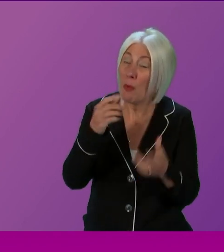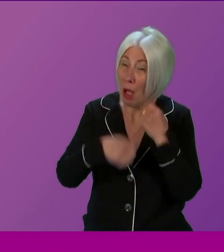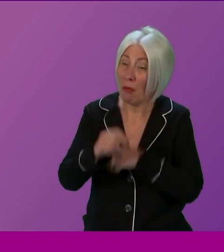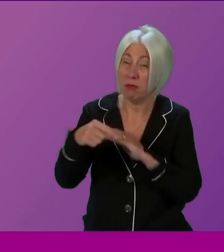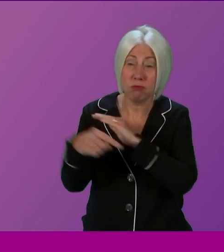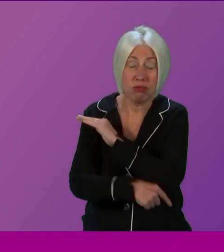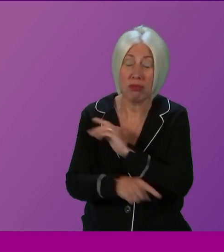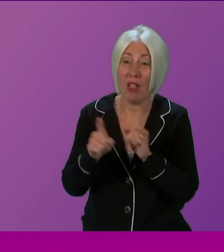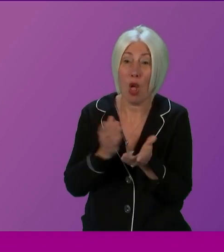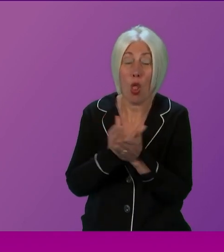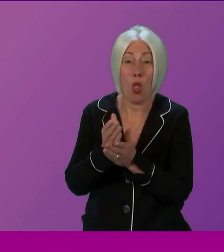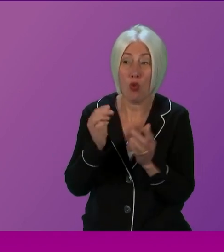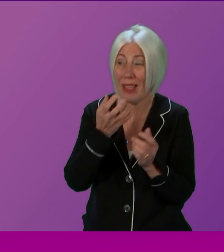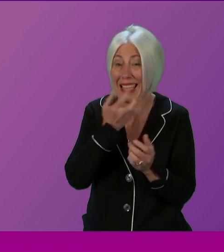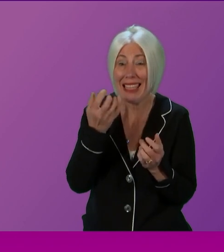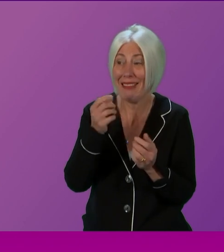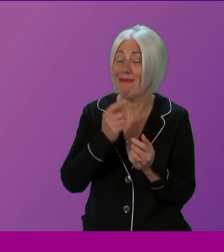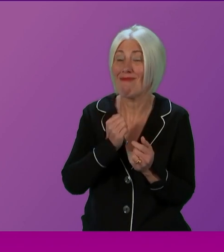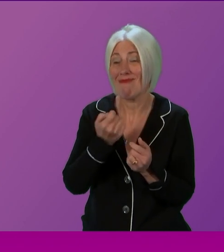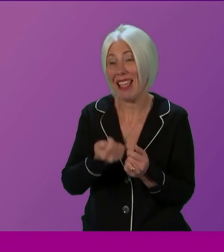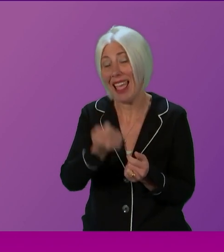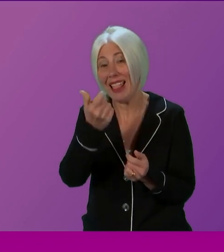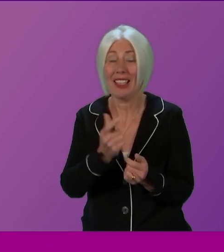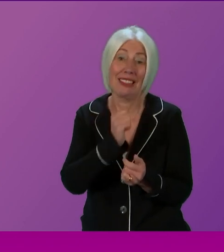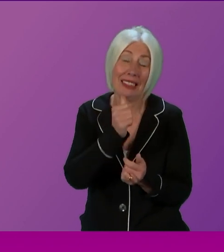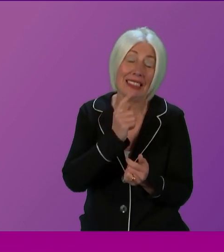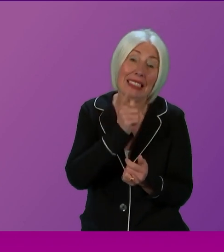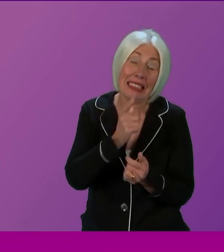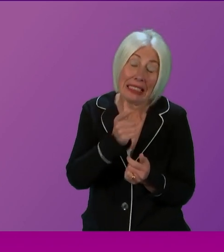would be completely unacceptable, and it can be avoided if the UK Government so chooses.